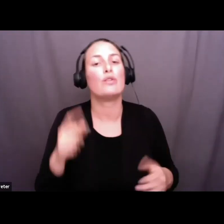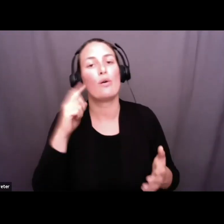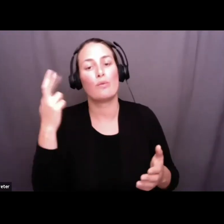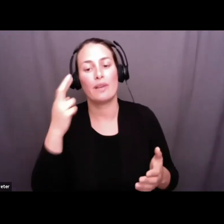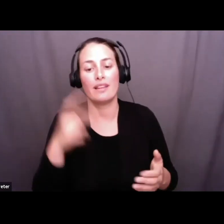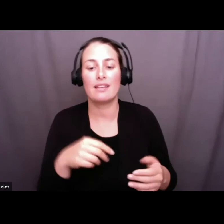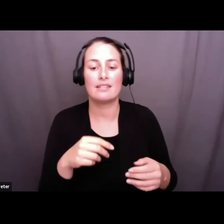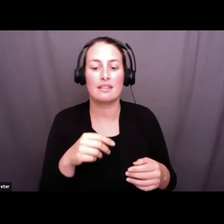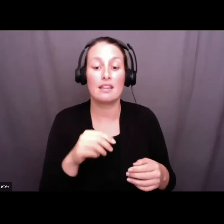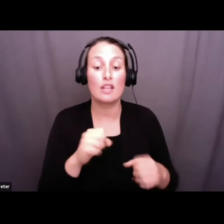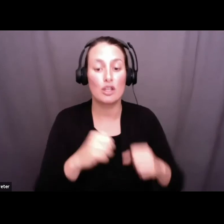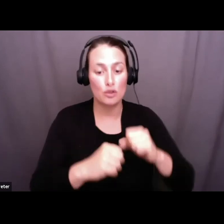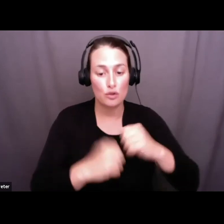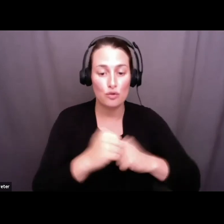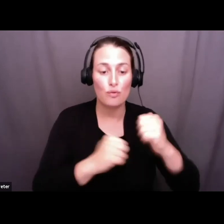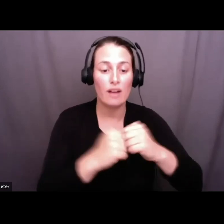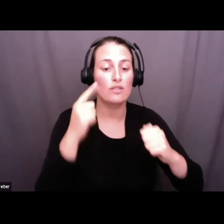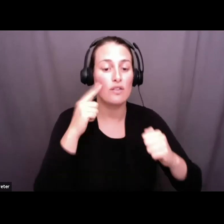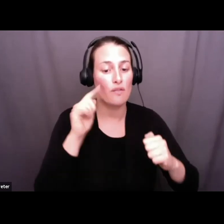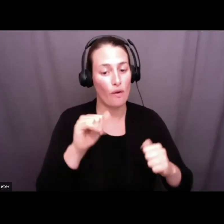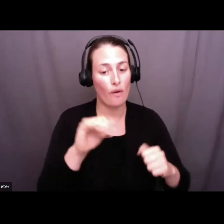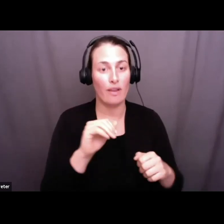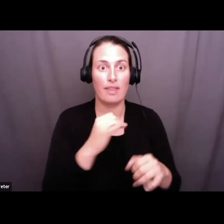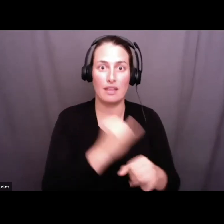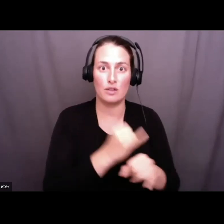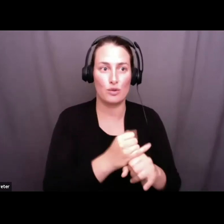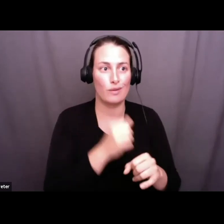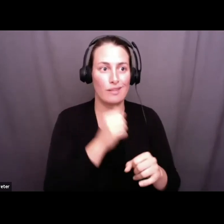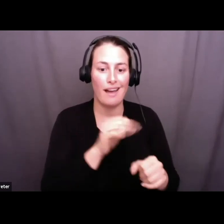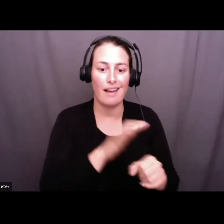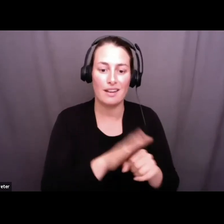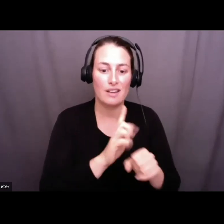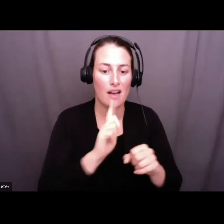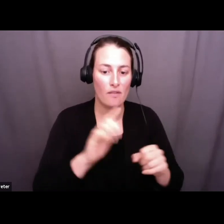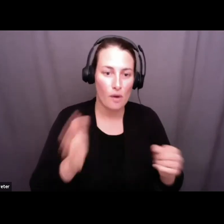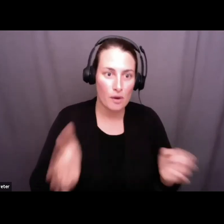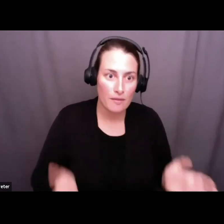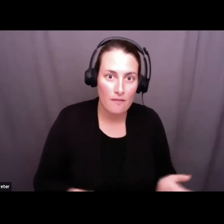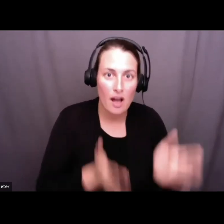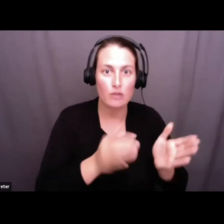to really help foster their careers—and in particular, peer mentoring is a real challenge